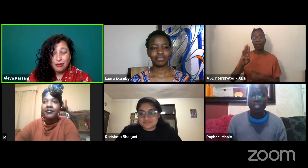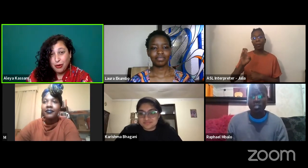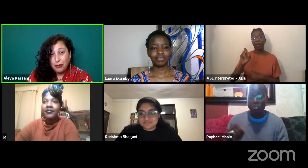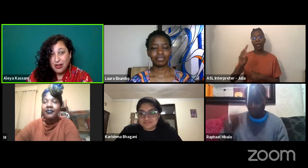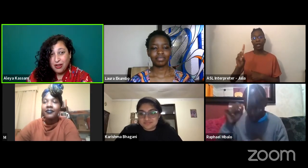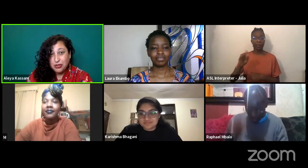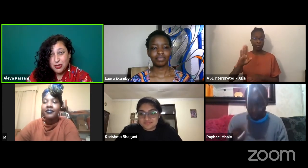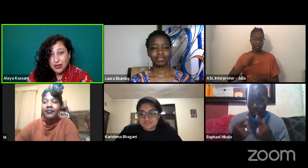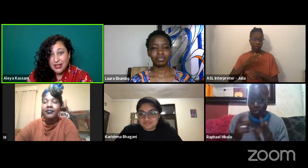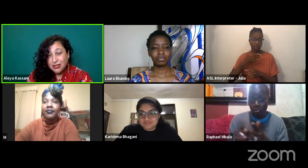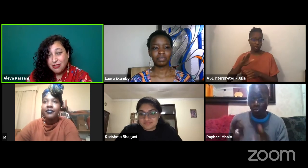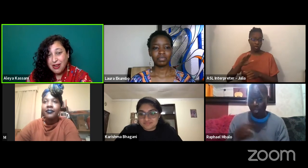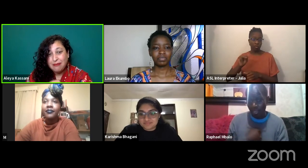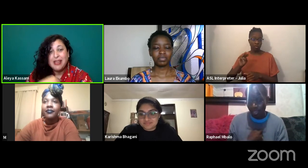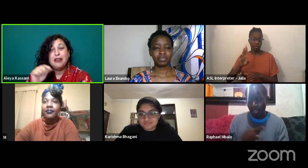or follow me on Twitter and Instagram.